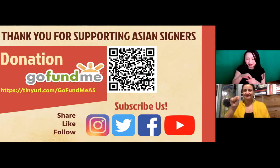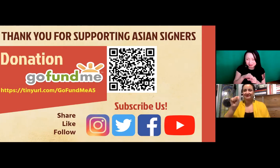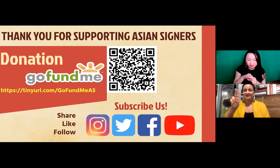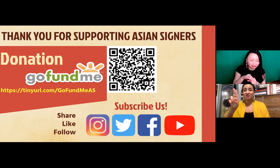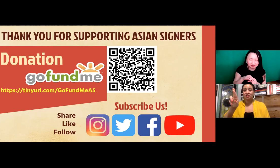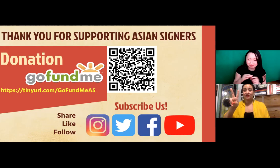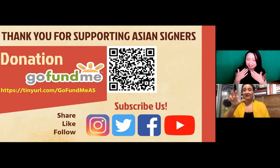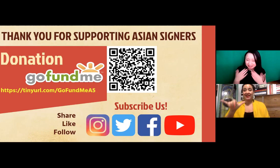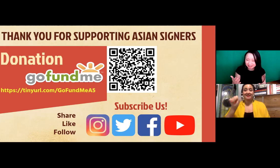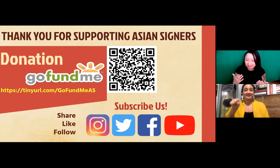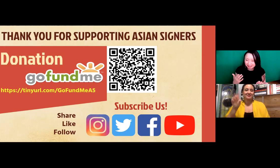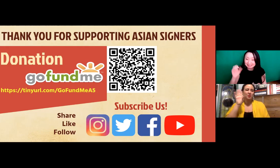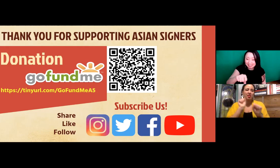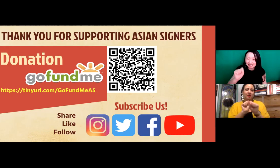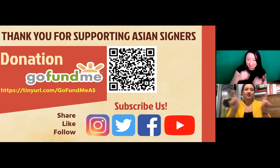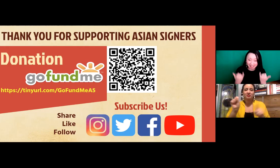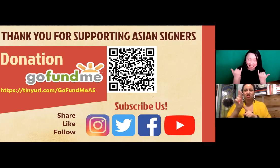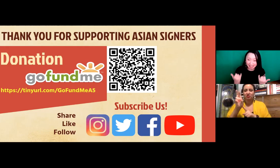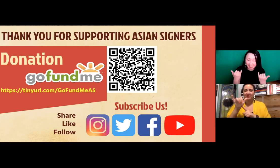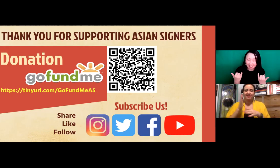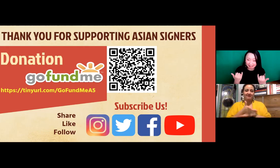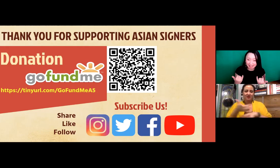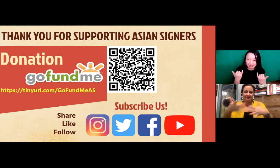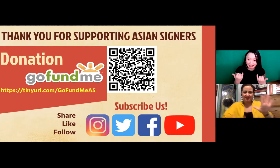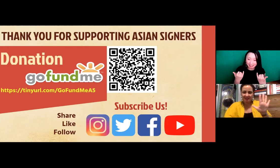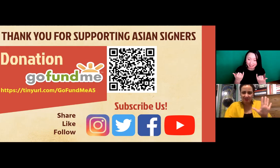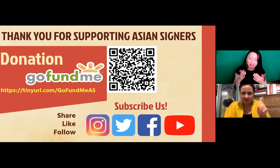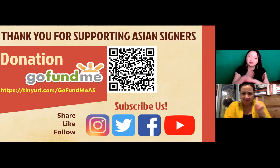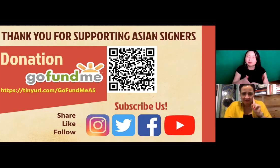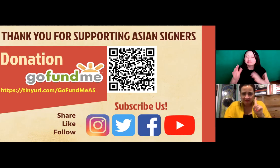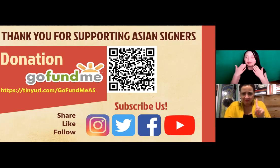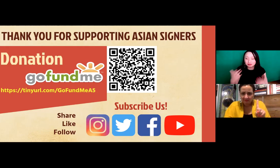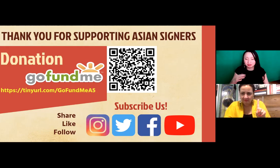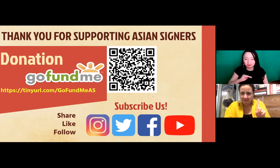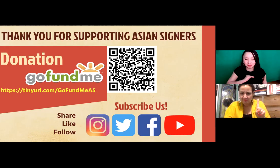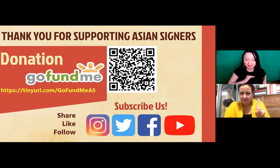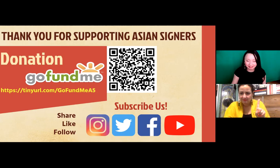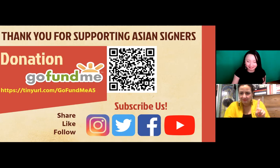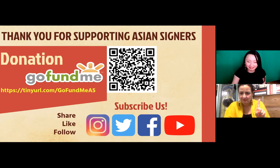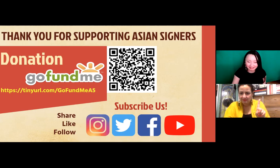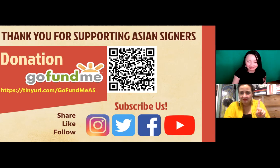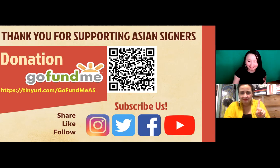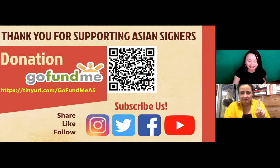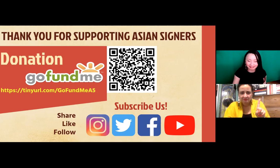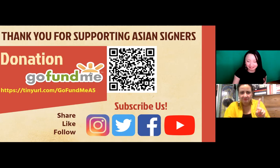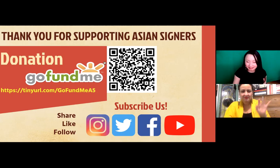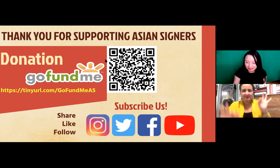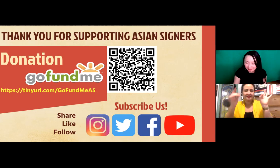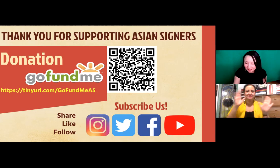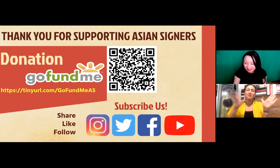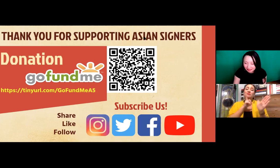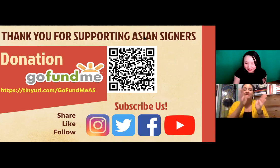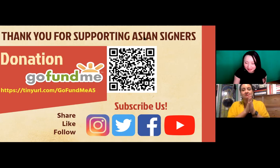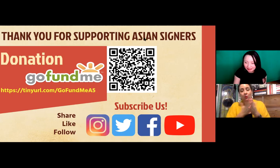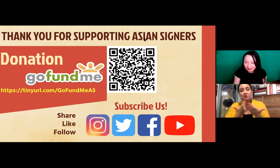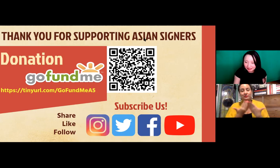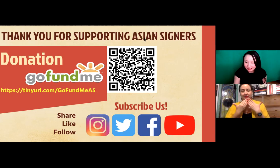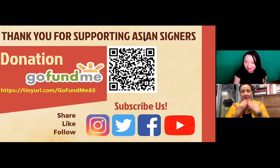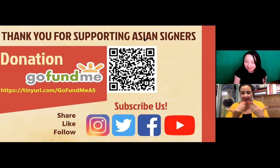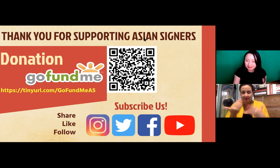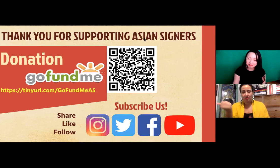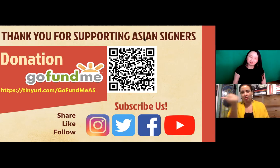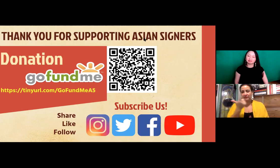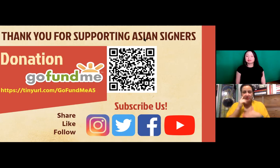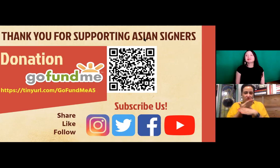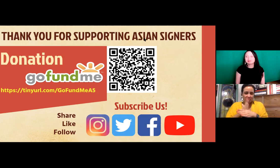And please make sure that you complete the exit poll we're going to do that right now.